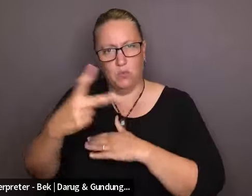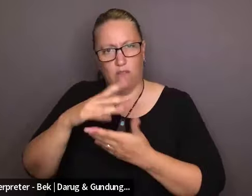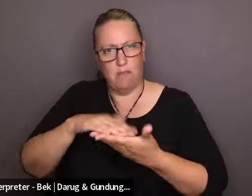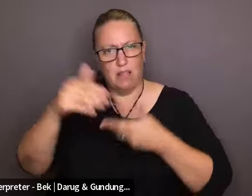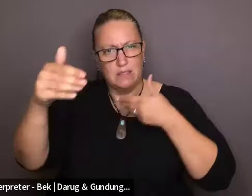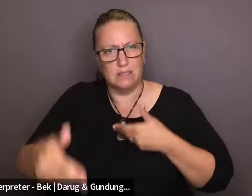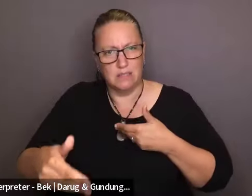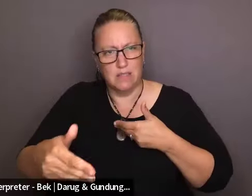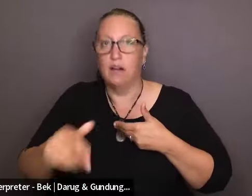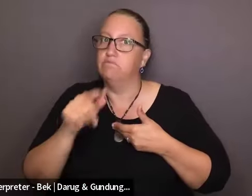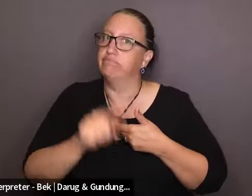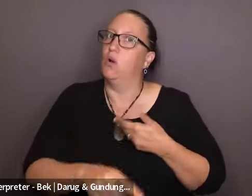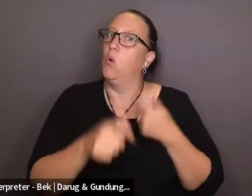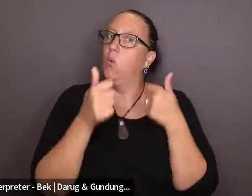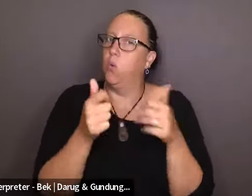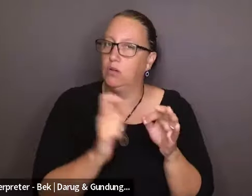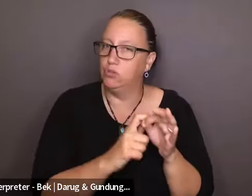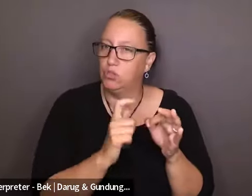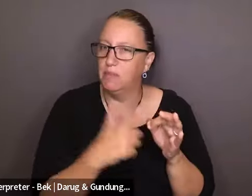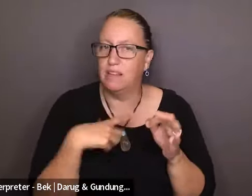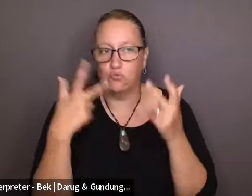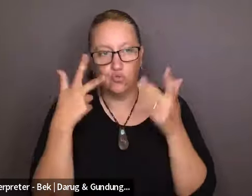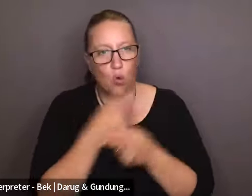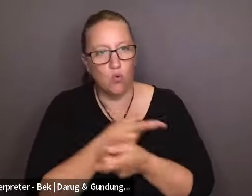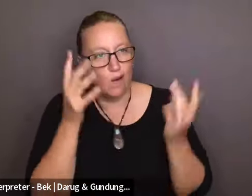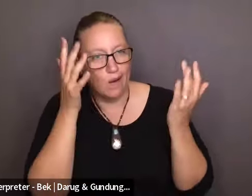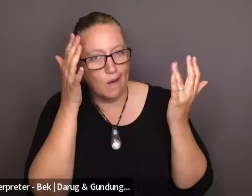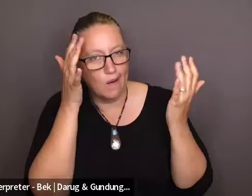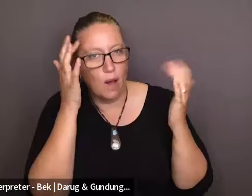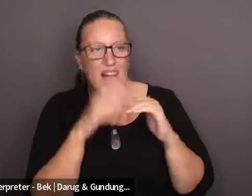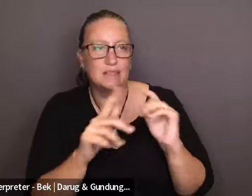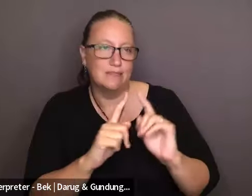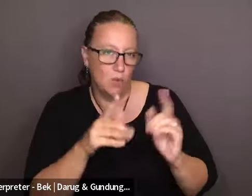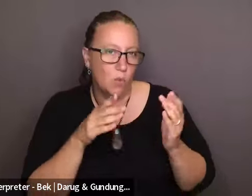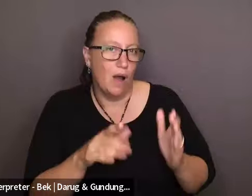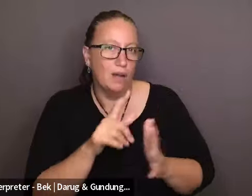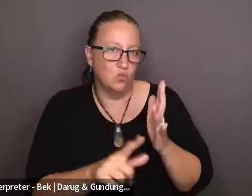, what disability-led research means in practice and how projects can deliver impact within 12 months, and it shows